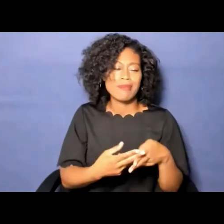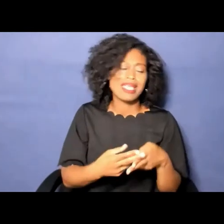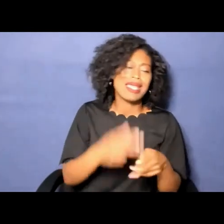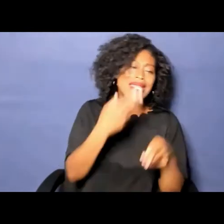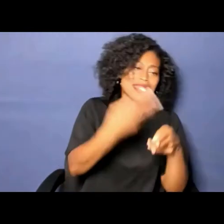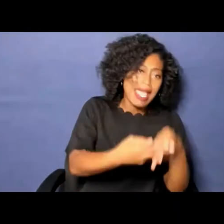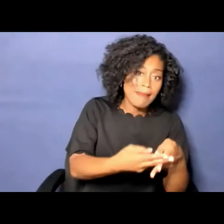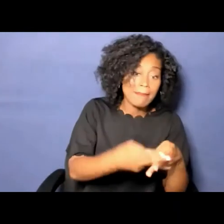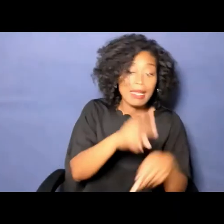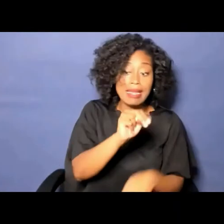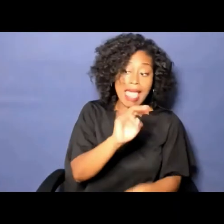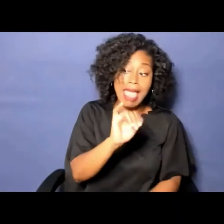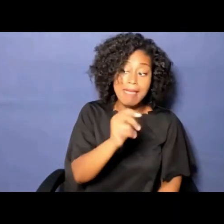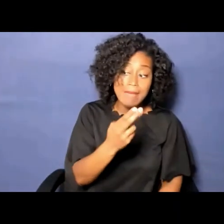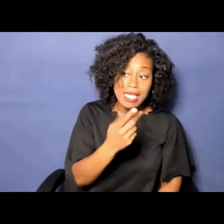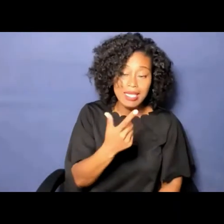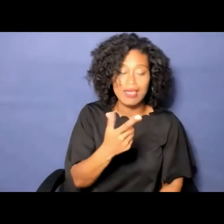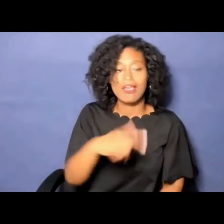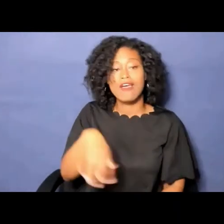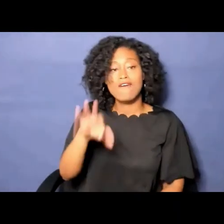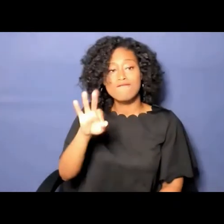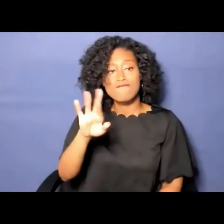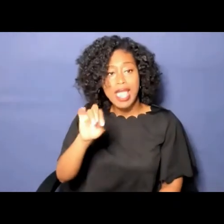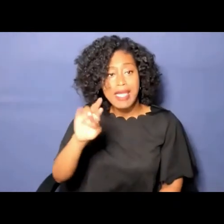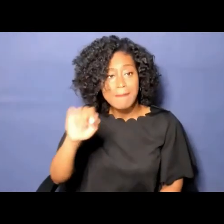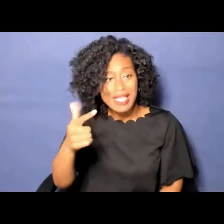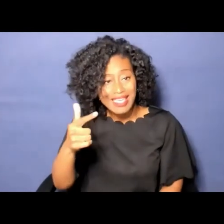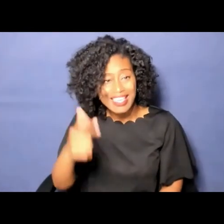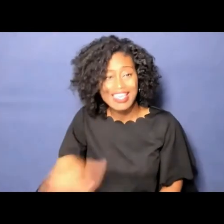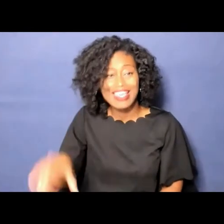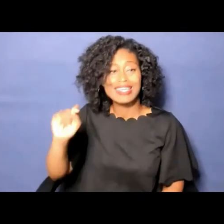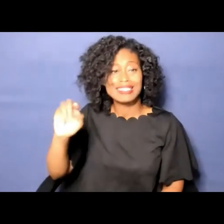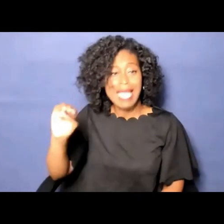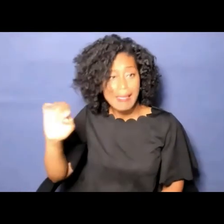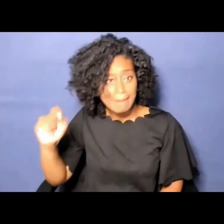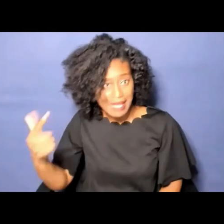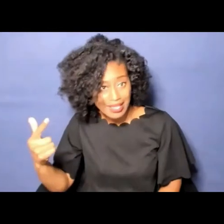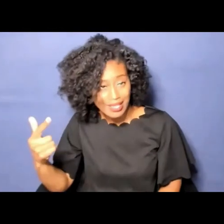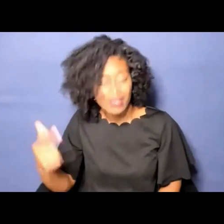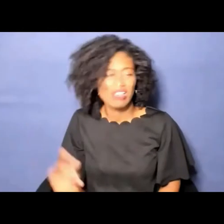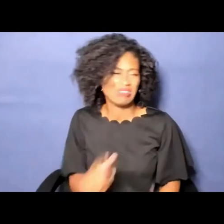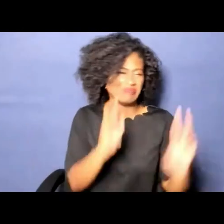but much of what we do is actually reframing.